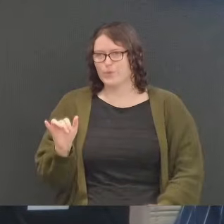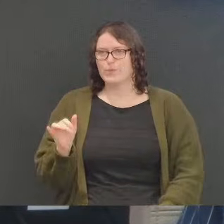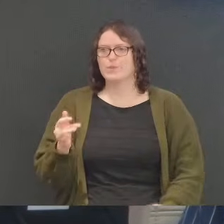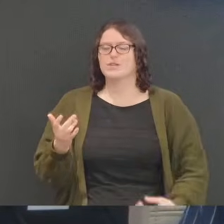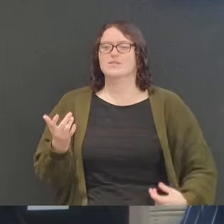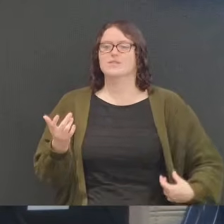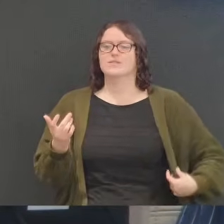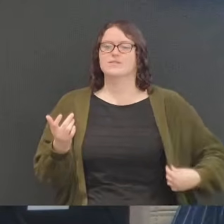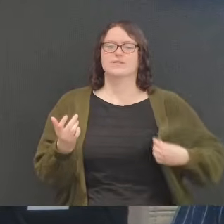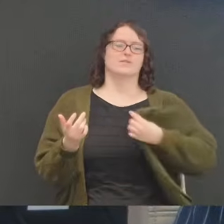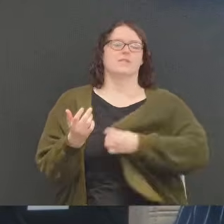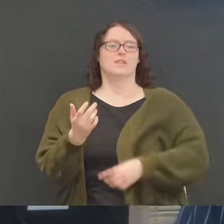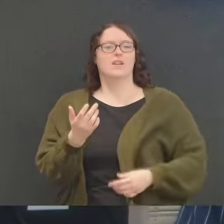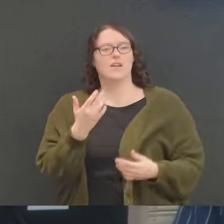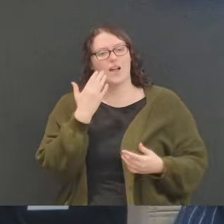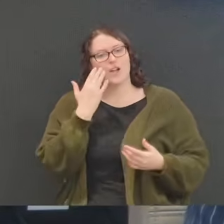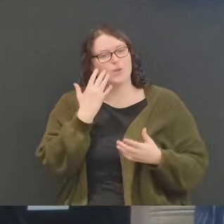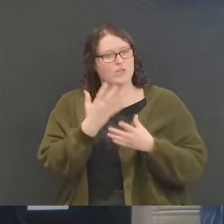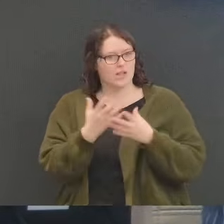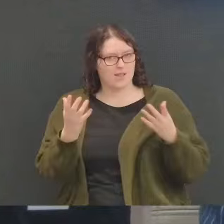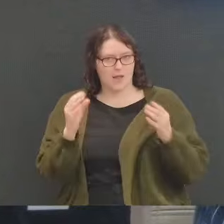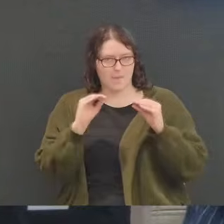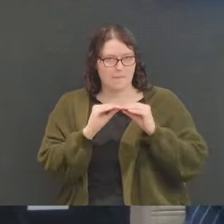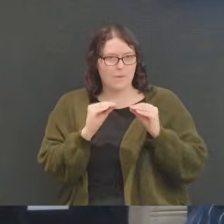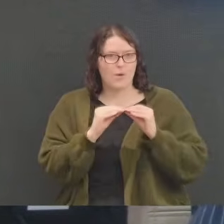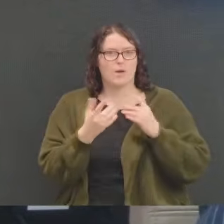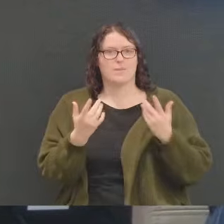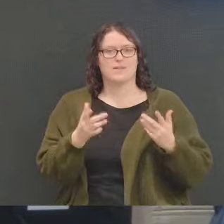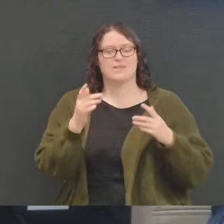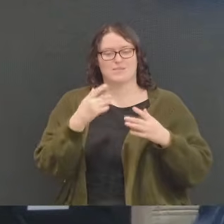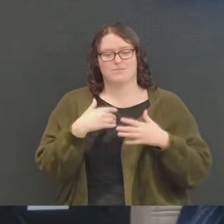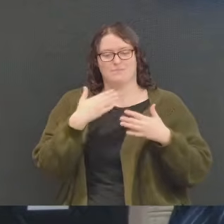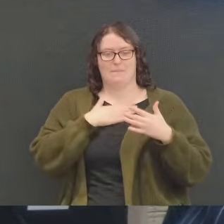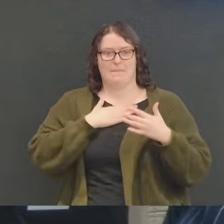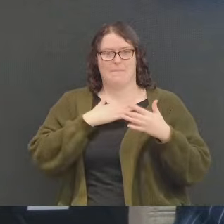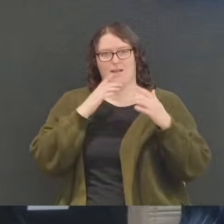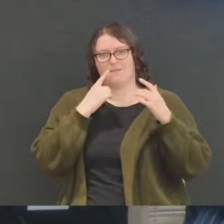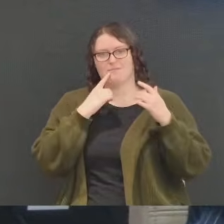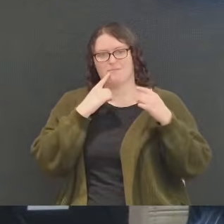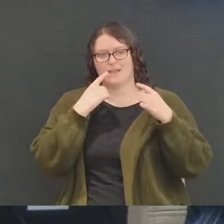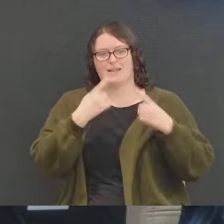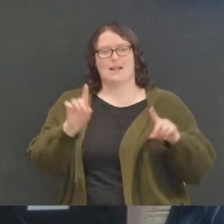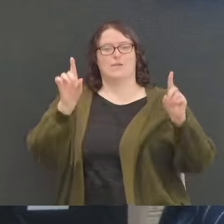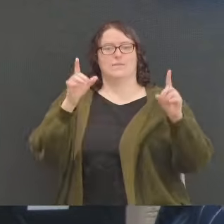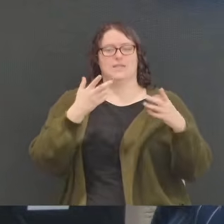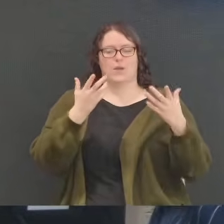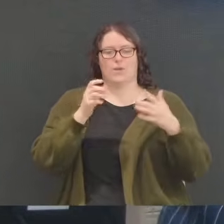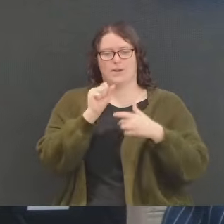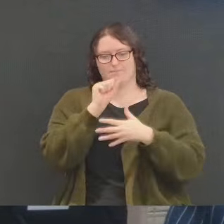I know I have a lot more I've done, but this these are the announcements that I wanted to make sure